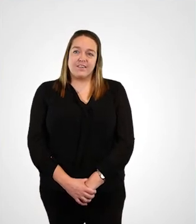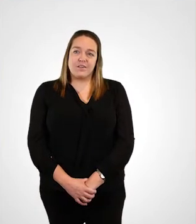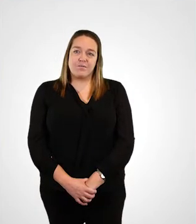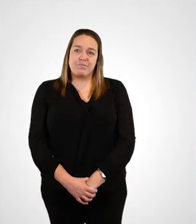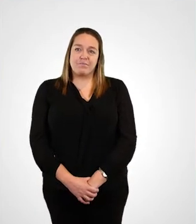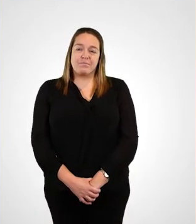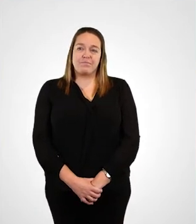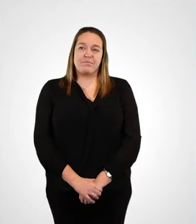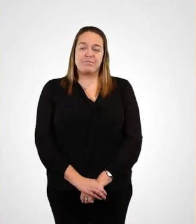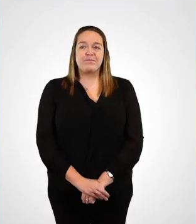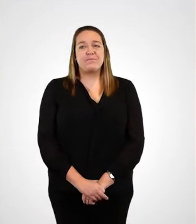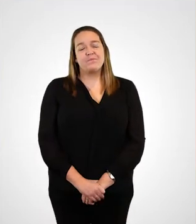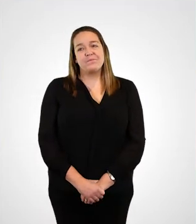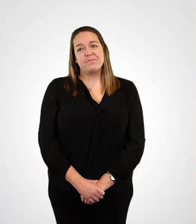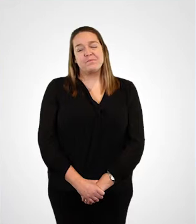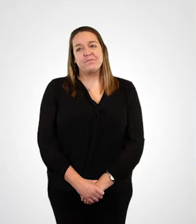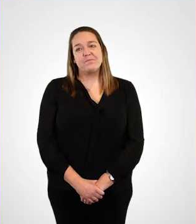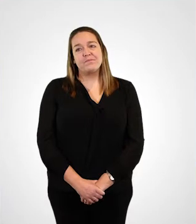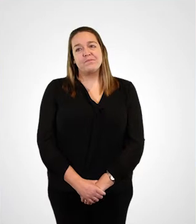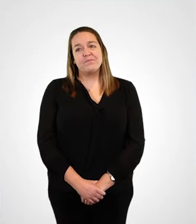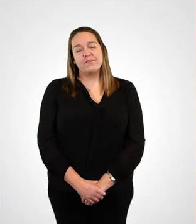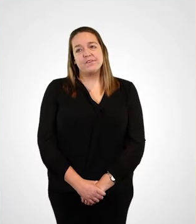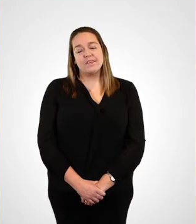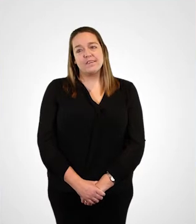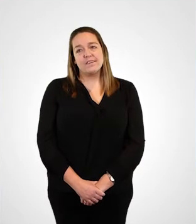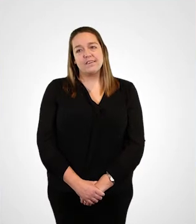Yes, that's exactly right.